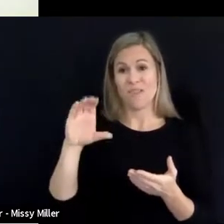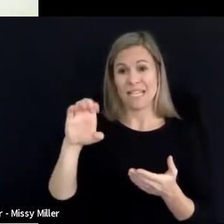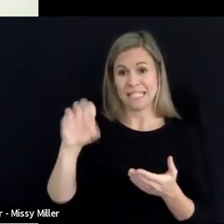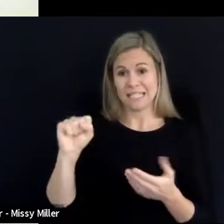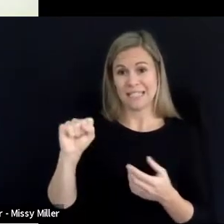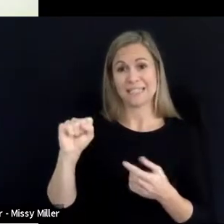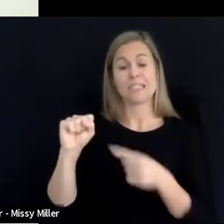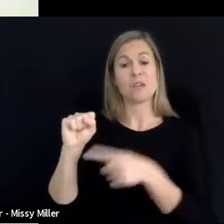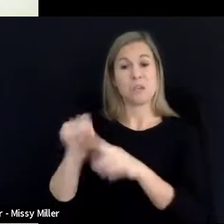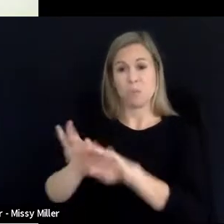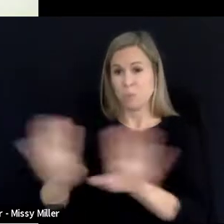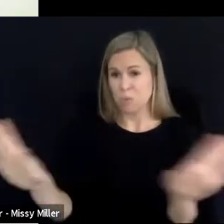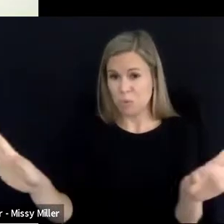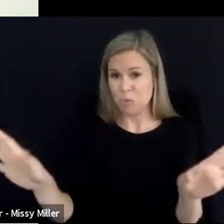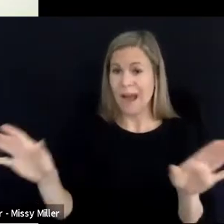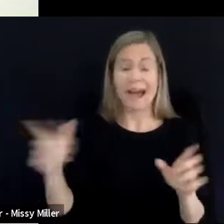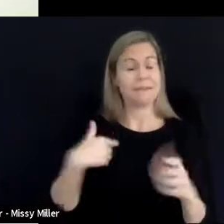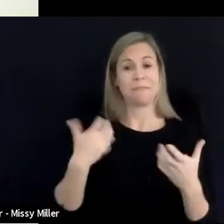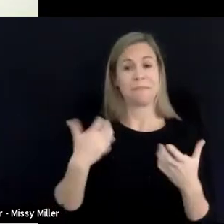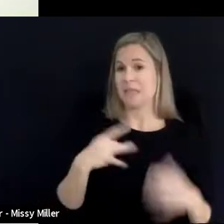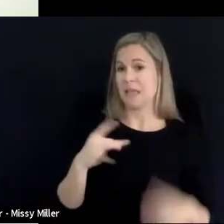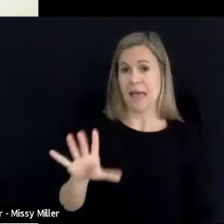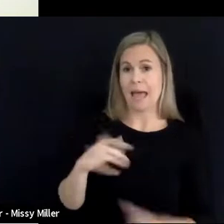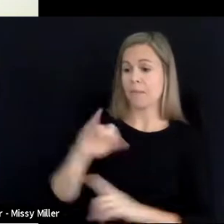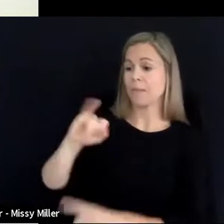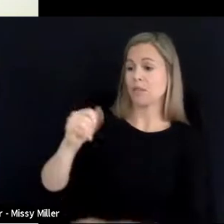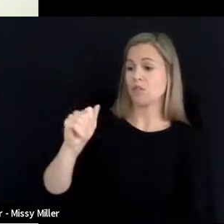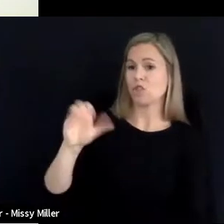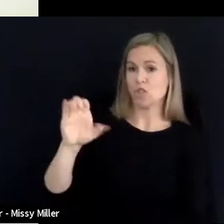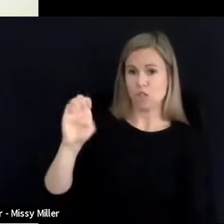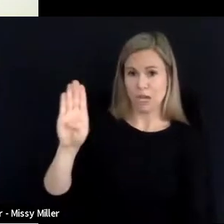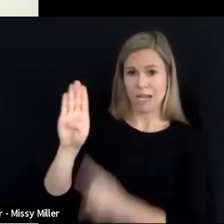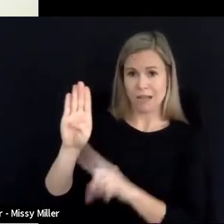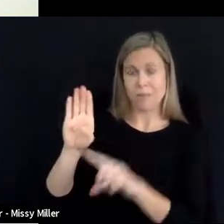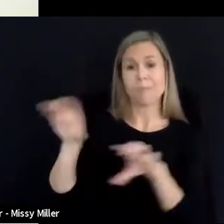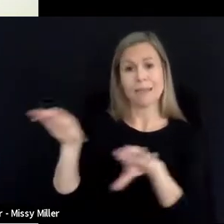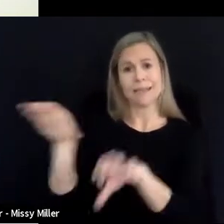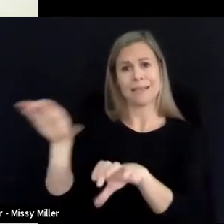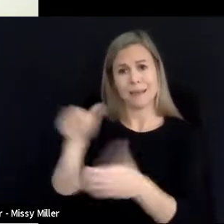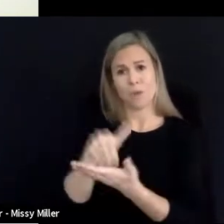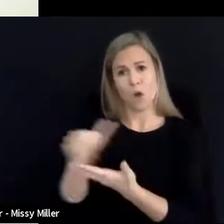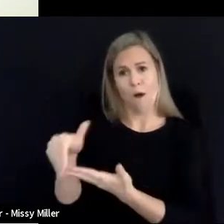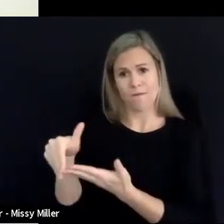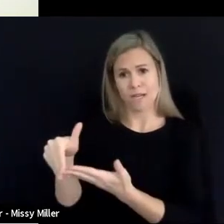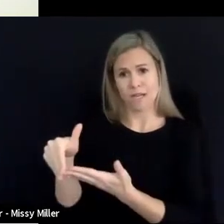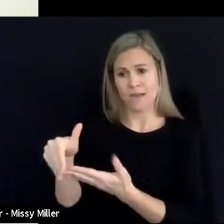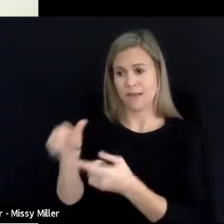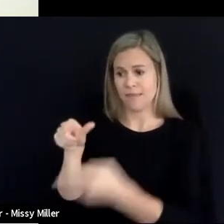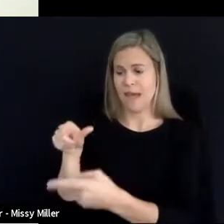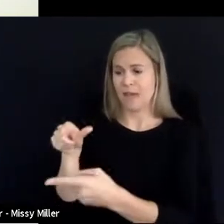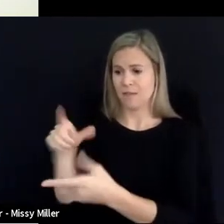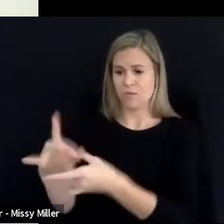But I still had to think about these behaviors, maybe being associated with sensory issues,